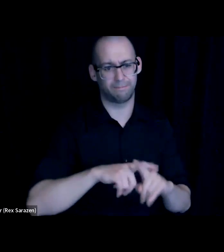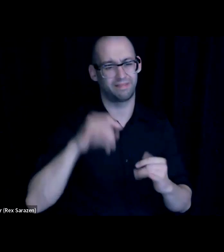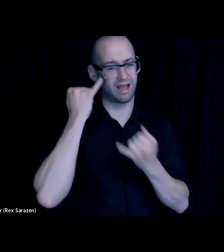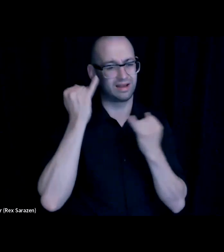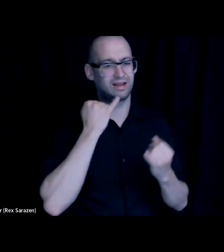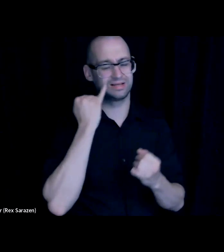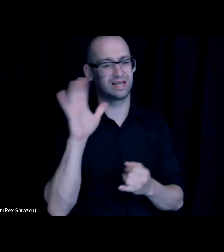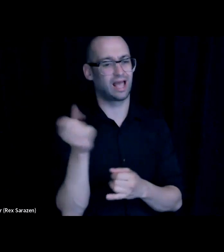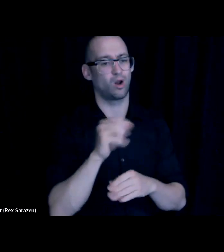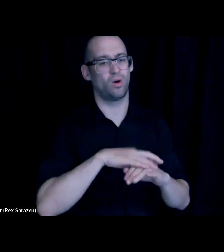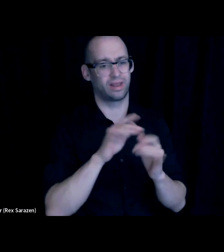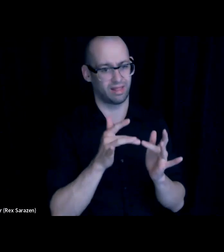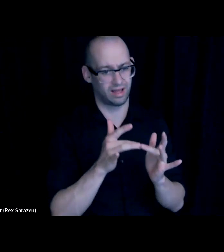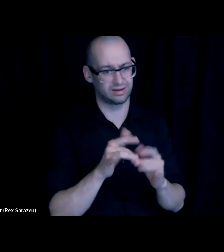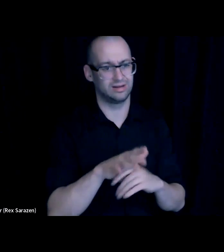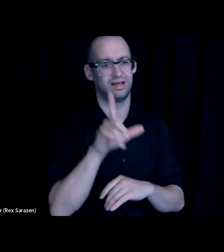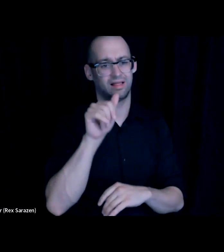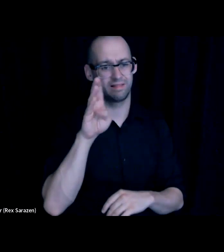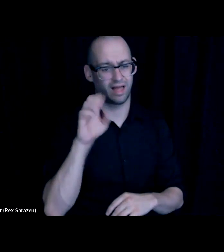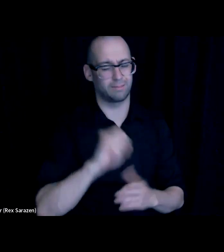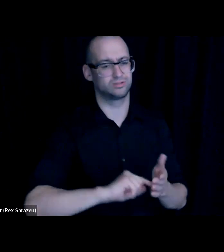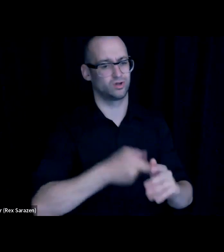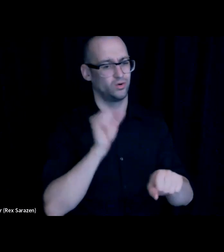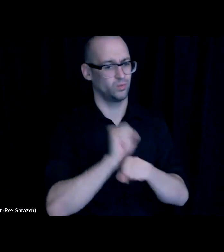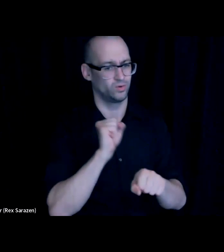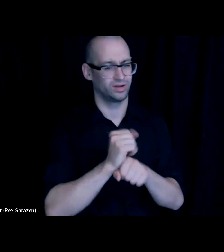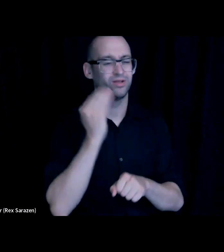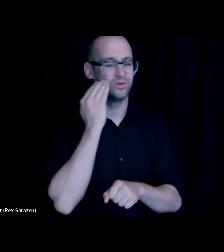them online in labs to kind of start working and get, you know, get their hands dirty,